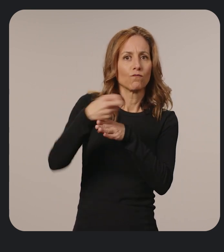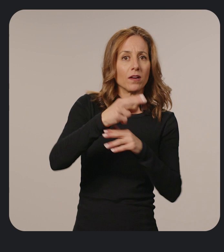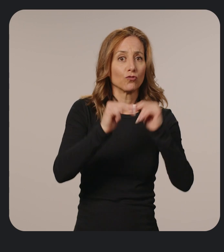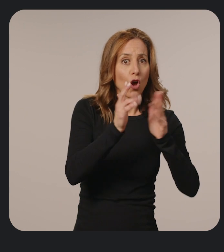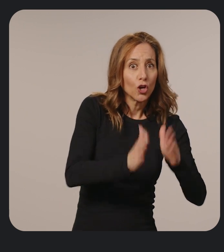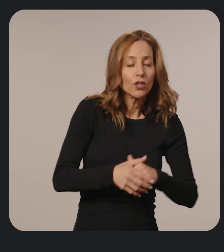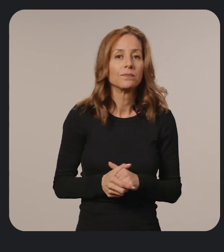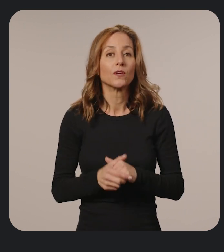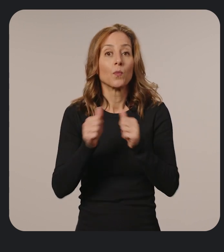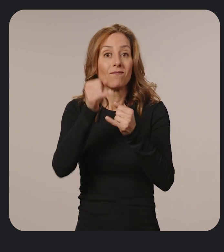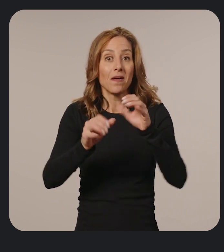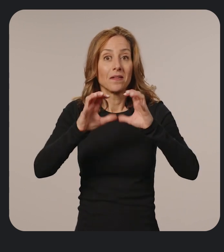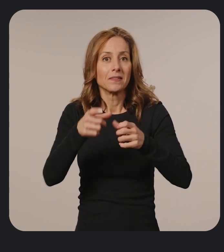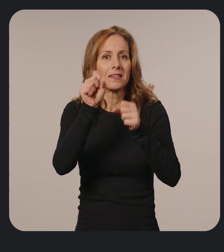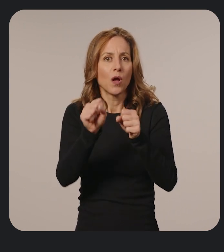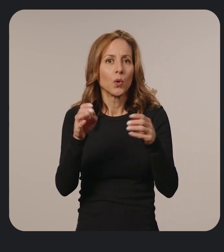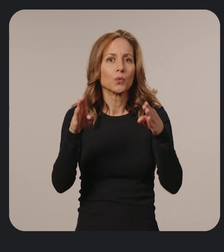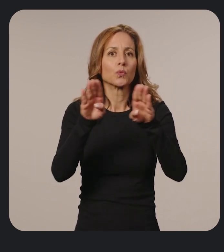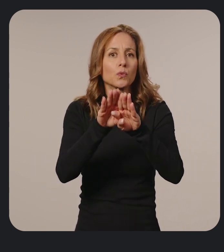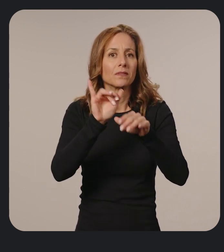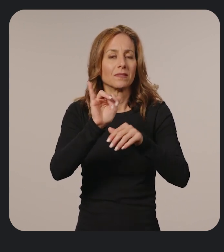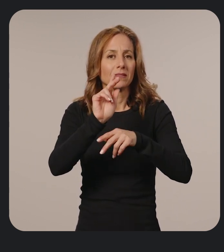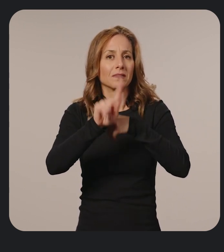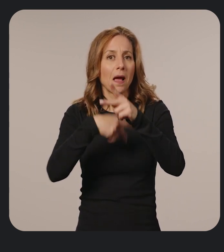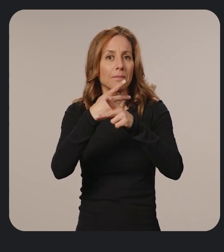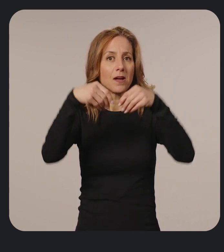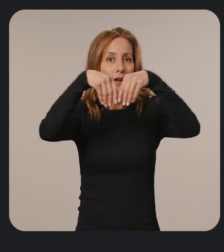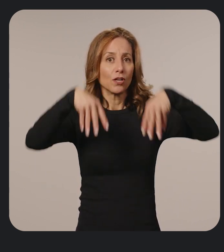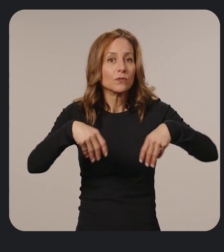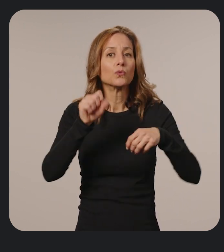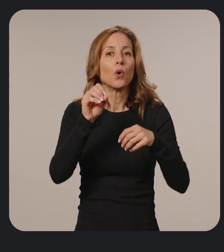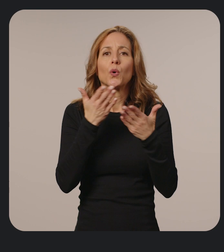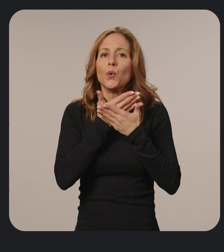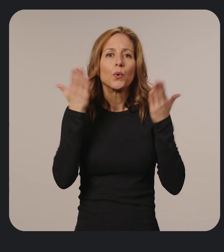overriding the constructor. And with a final class, you can close the type hierarchy